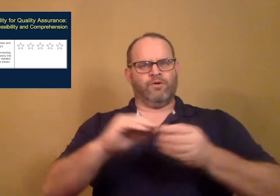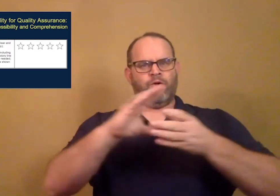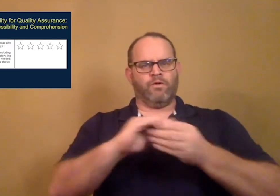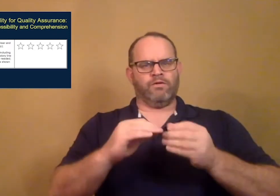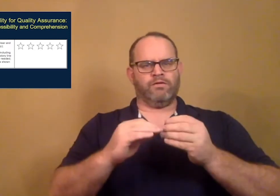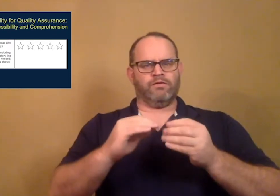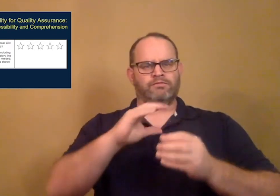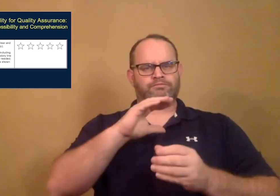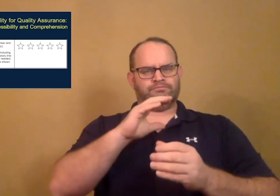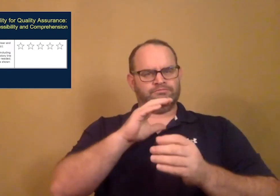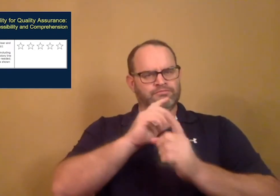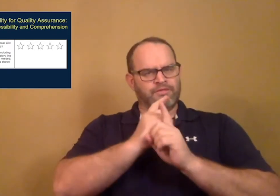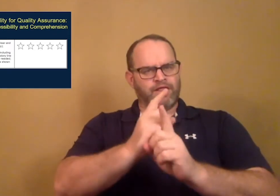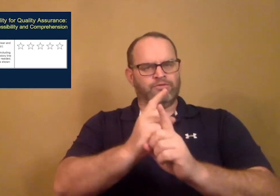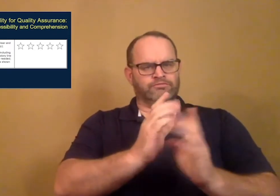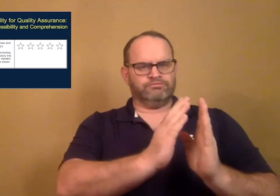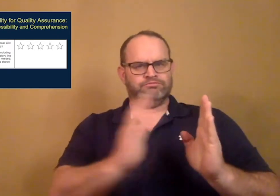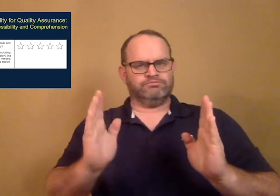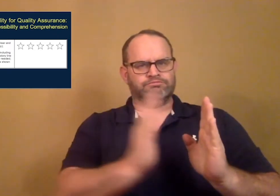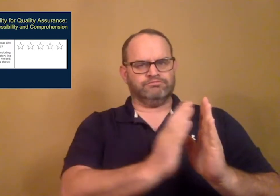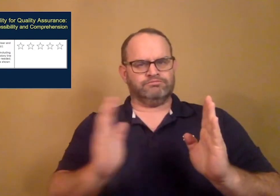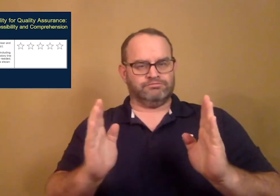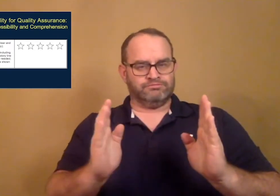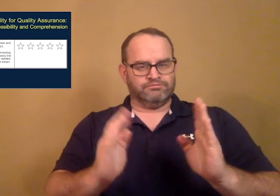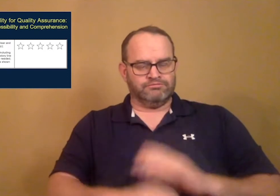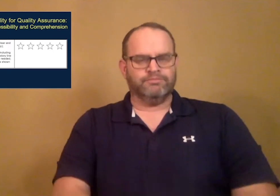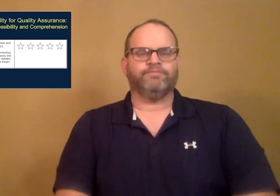We have to think about how a story should be presented to reinforce that development.